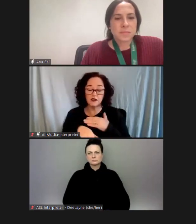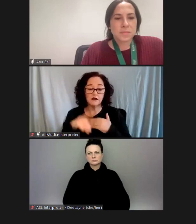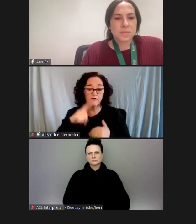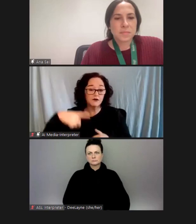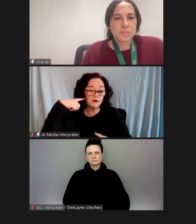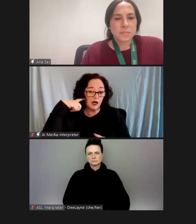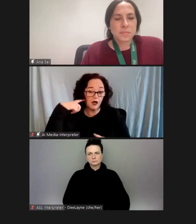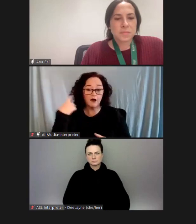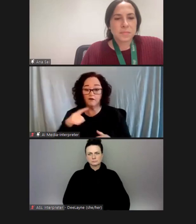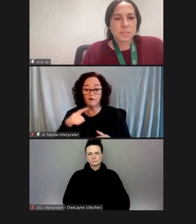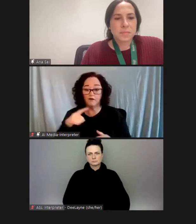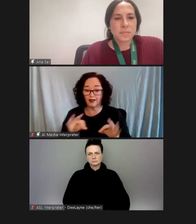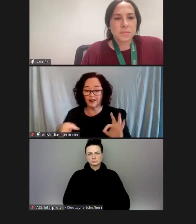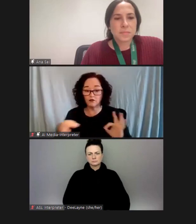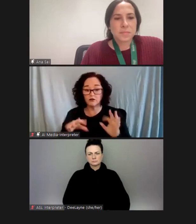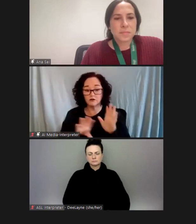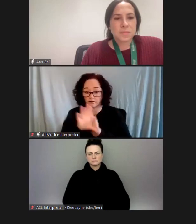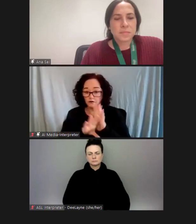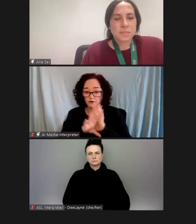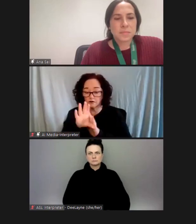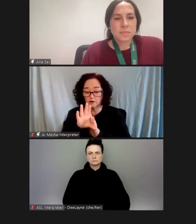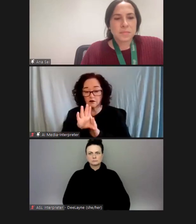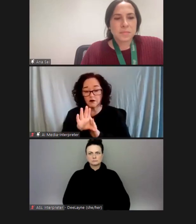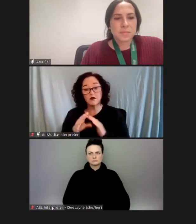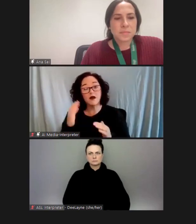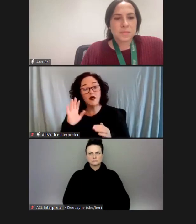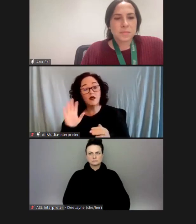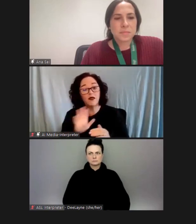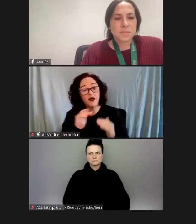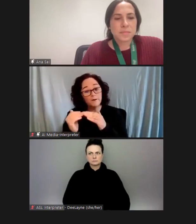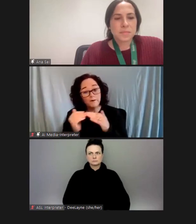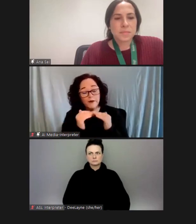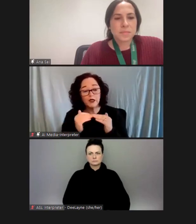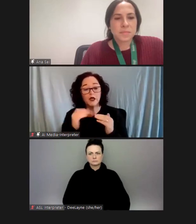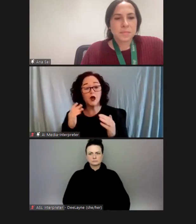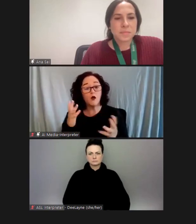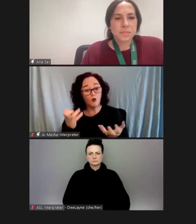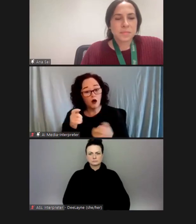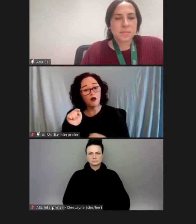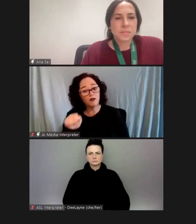want them to be able to hear their peers